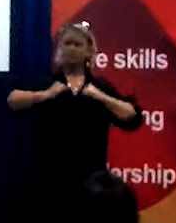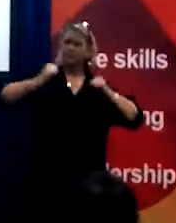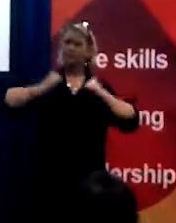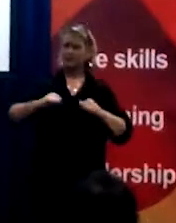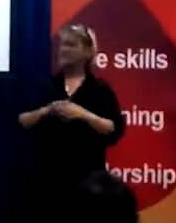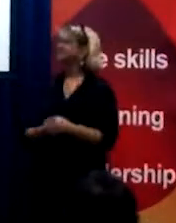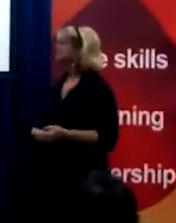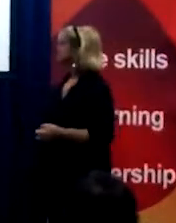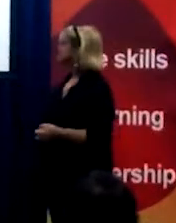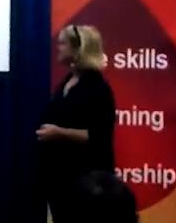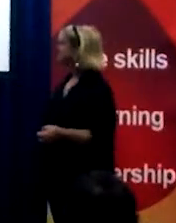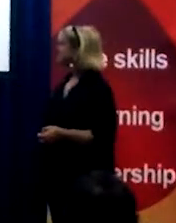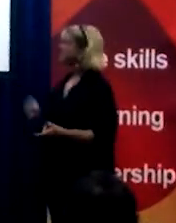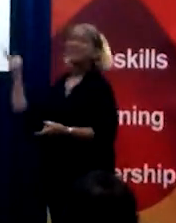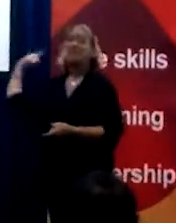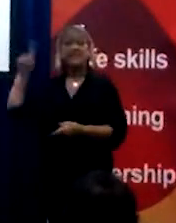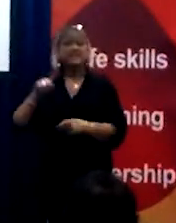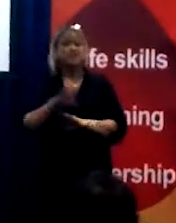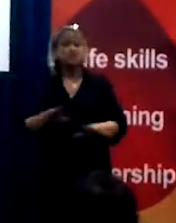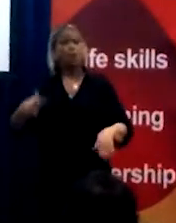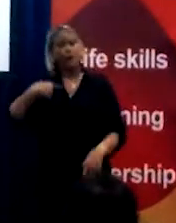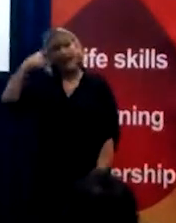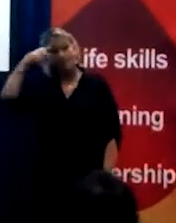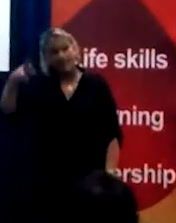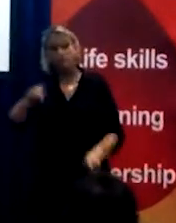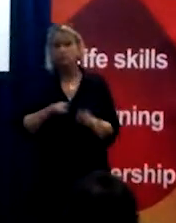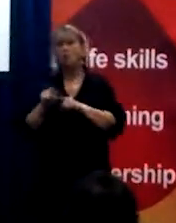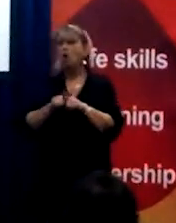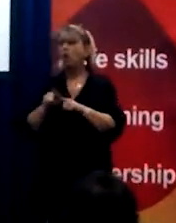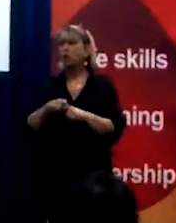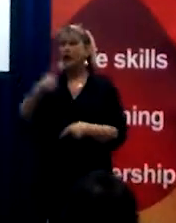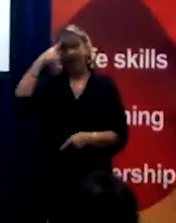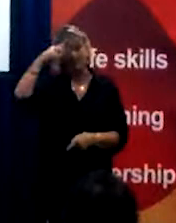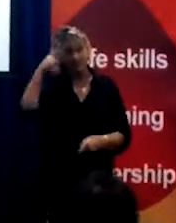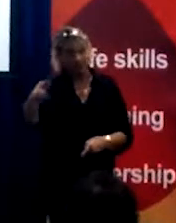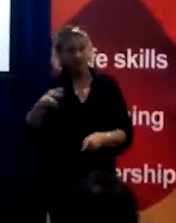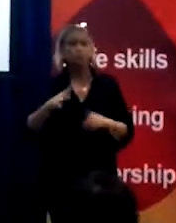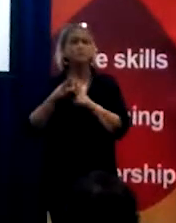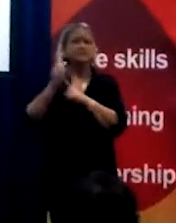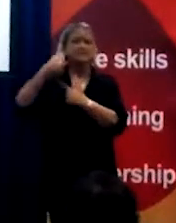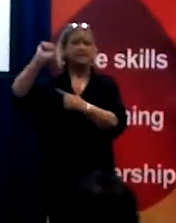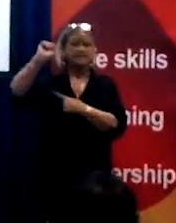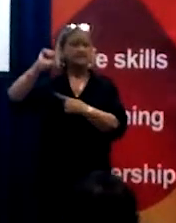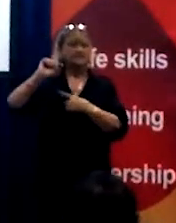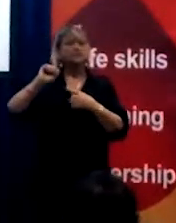We expect our kids to learn and we expect them to succeed. So what’s changed at Mosman Park?